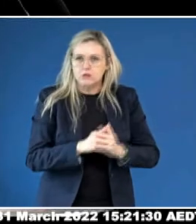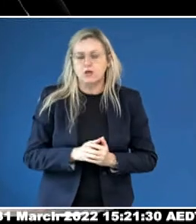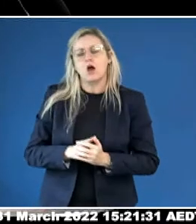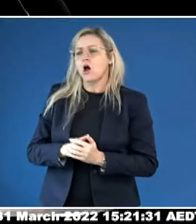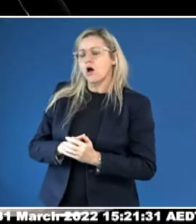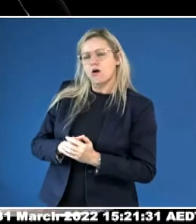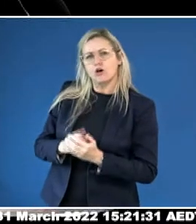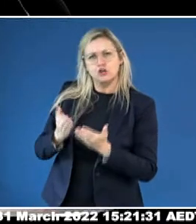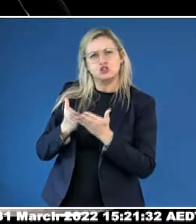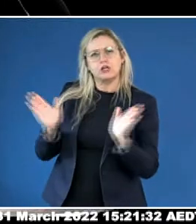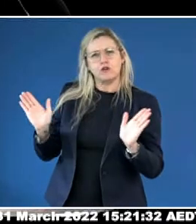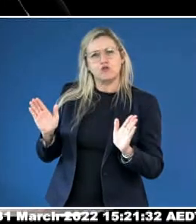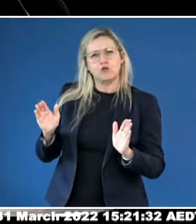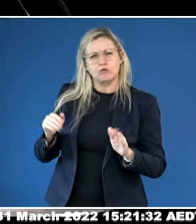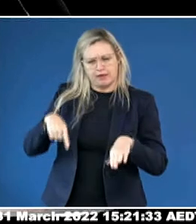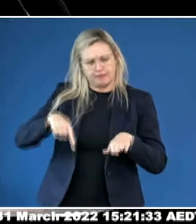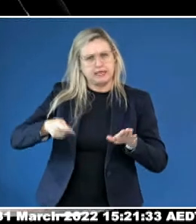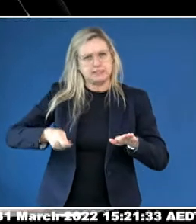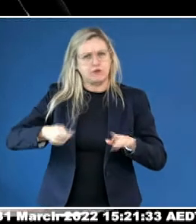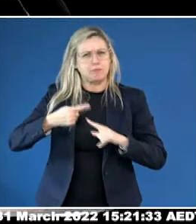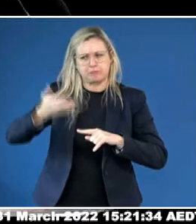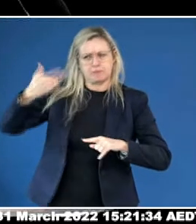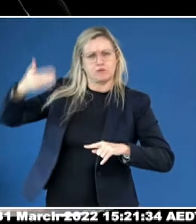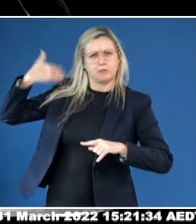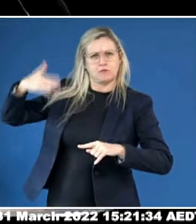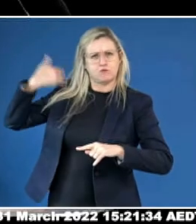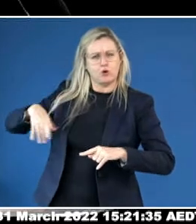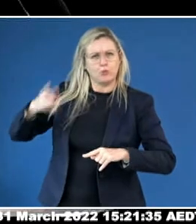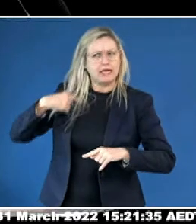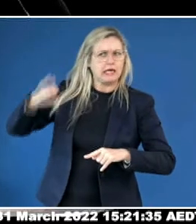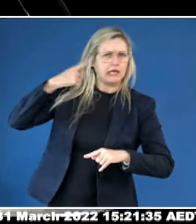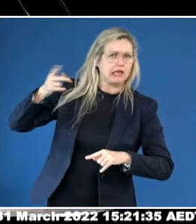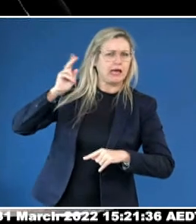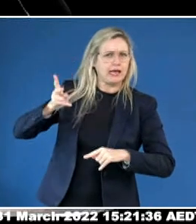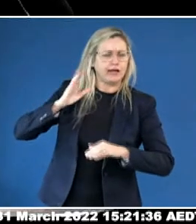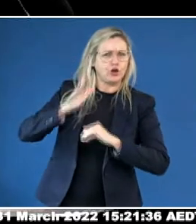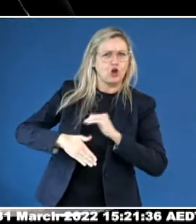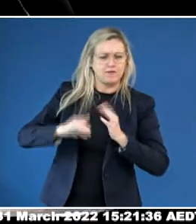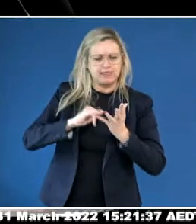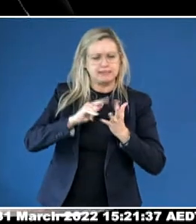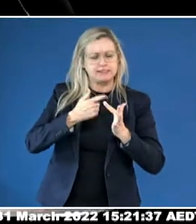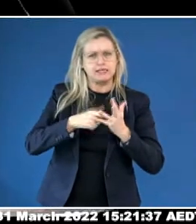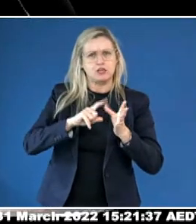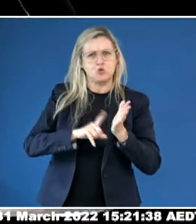this hearing and many other hearings how sexual rights are almost often, you know,